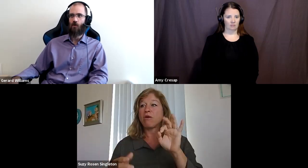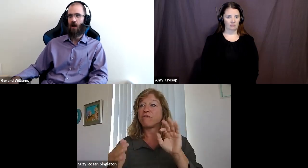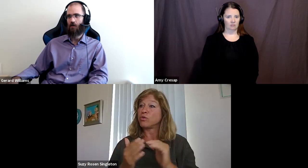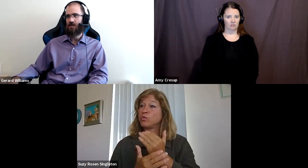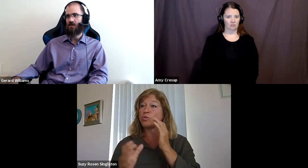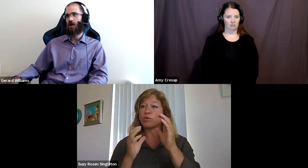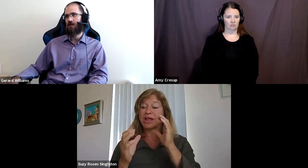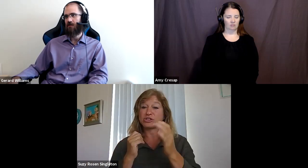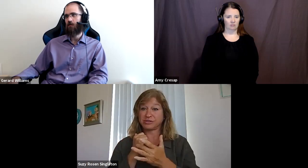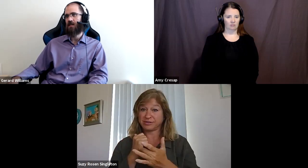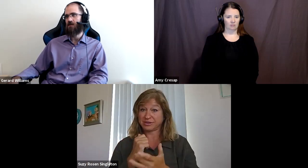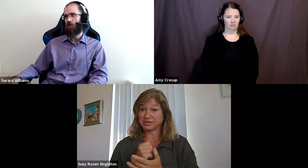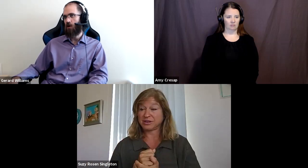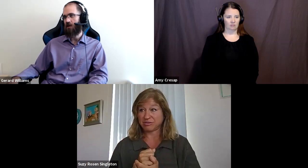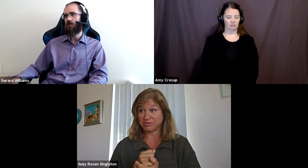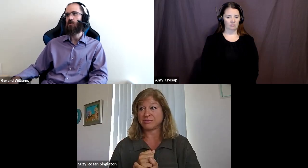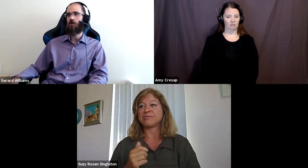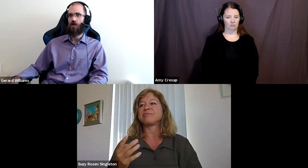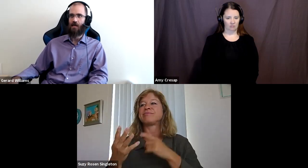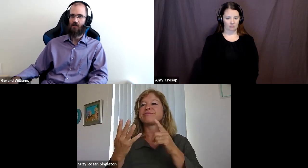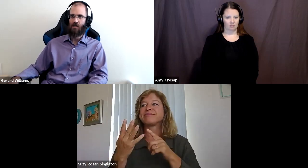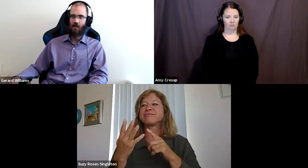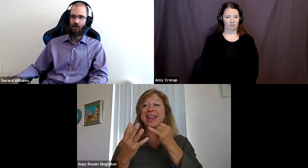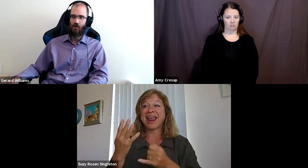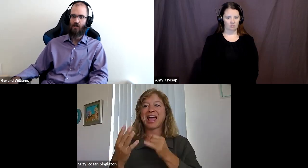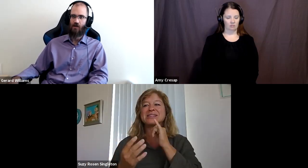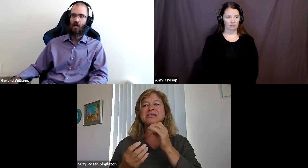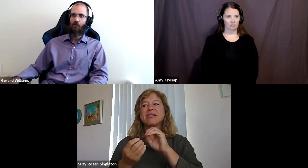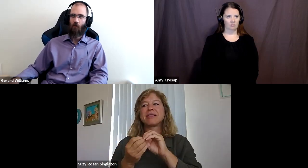CVAA's requirements on development and deployment of new communications technologies.